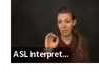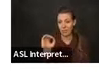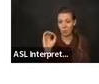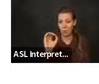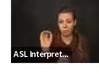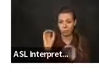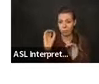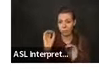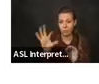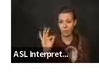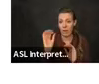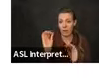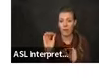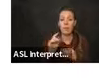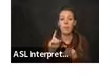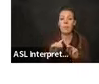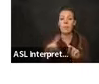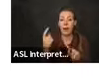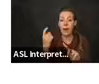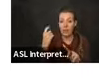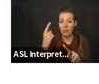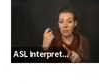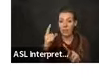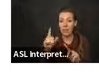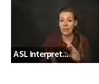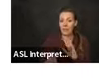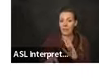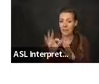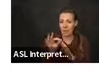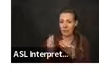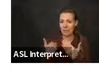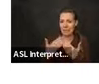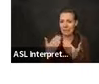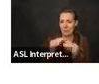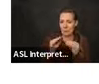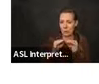However, OMA Cron has been found to be highly transmissible,